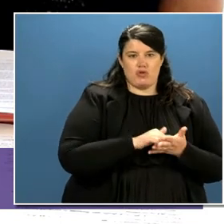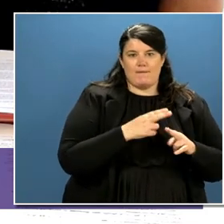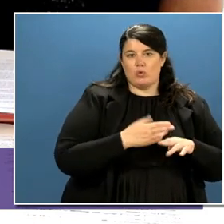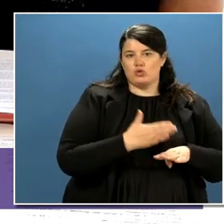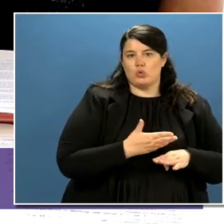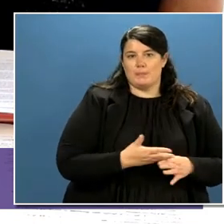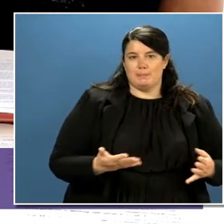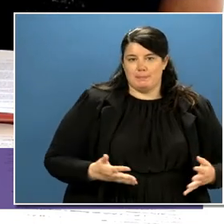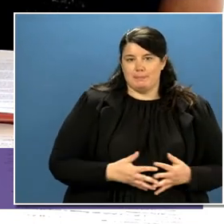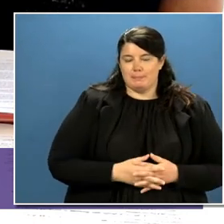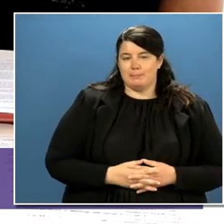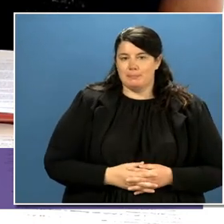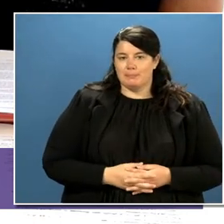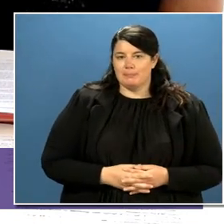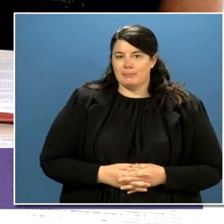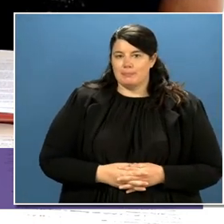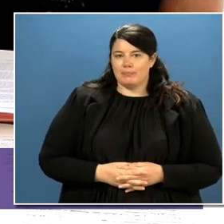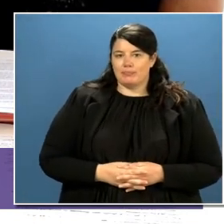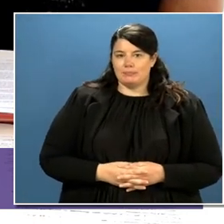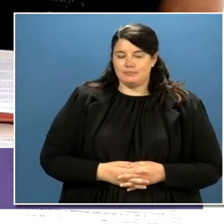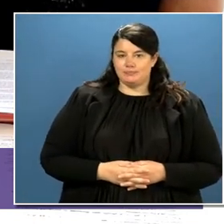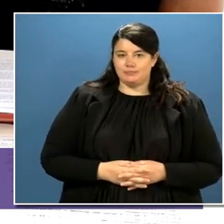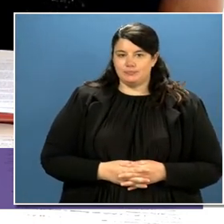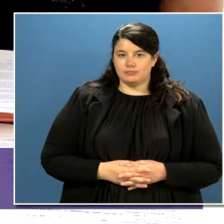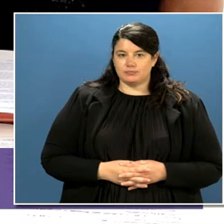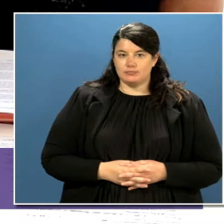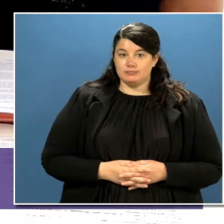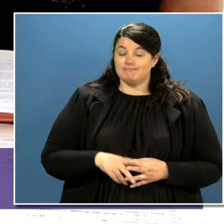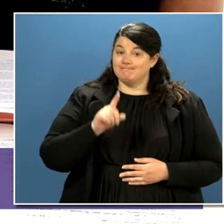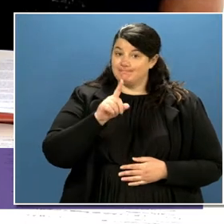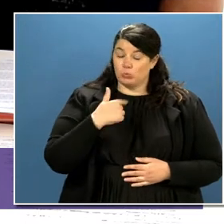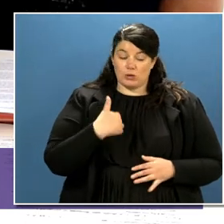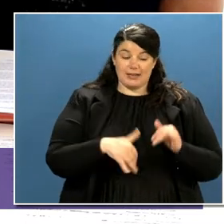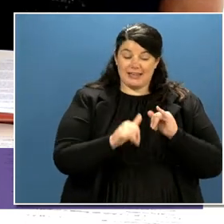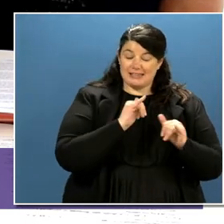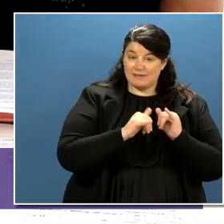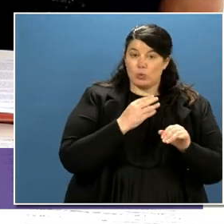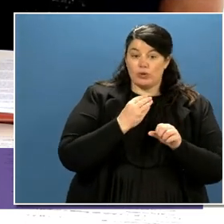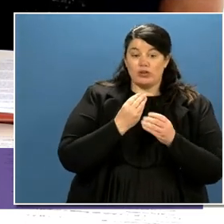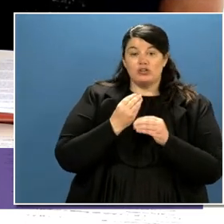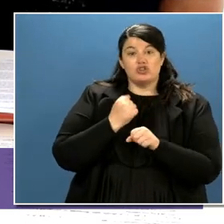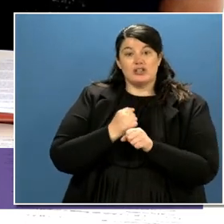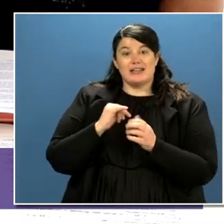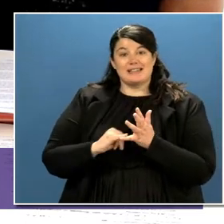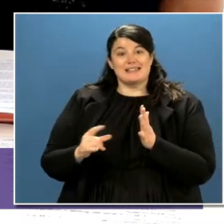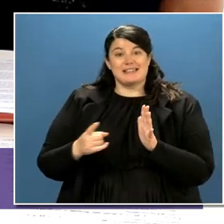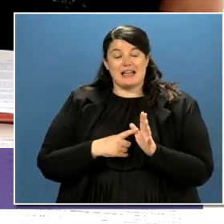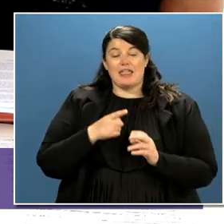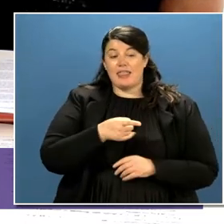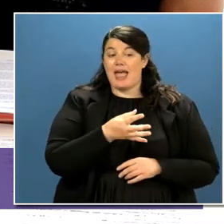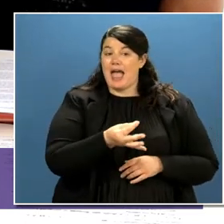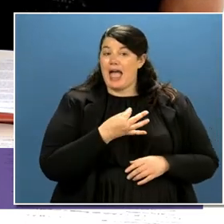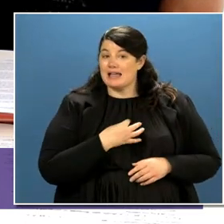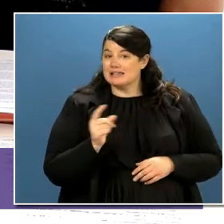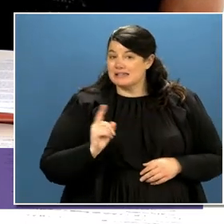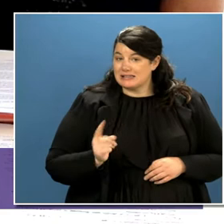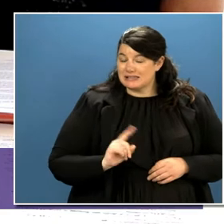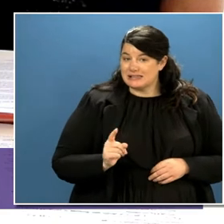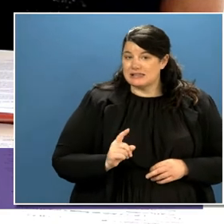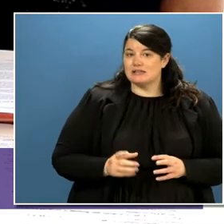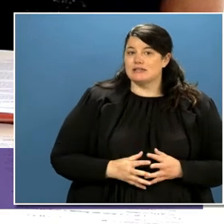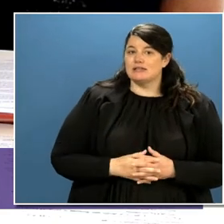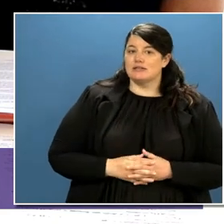Whereas when I had my interview with GSA I was asked, and said, "Do you need any